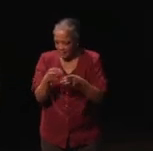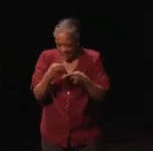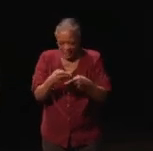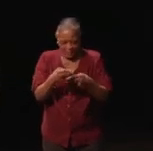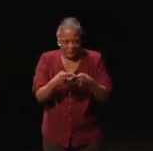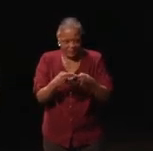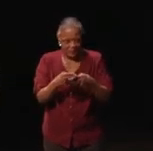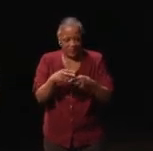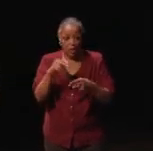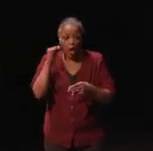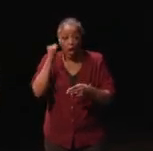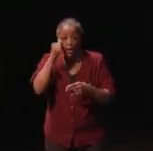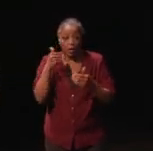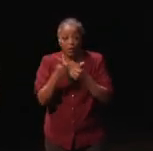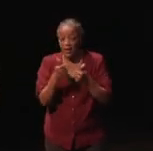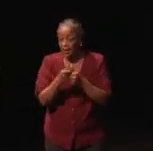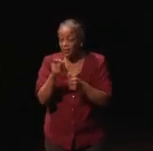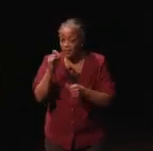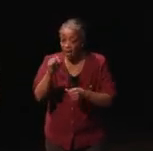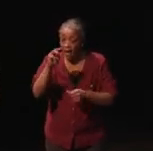audiogames.net is a wonderful site